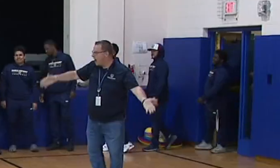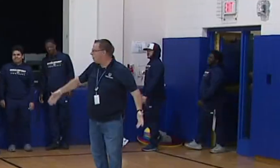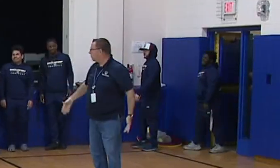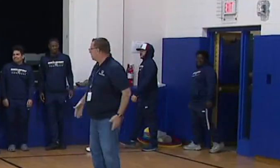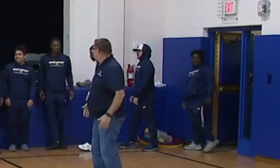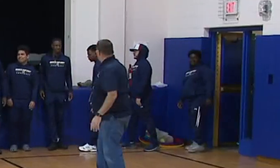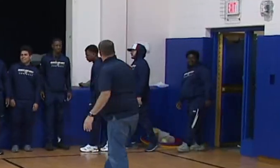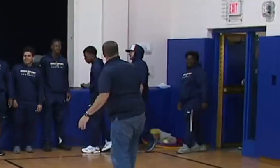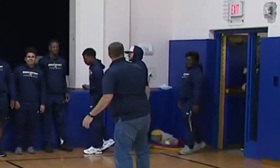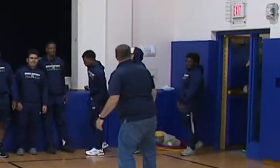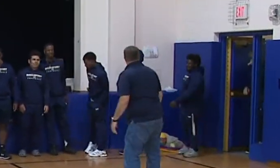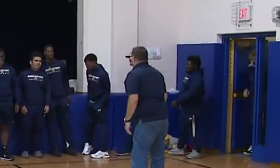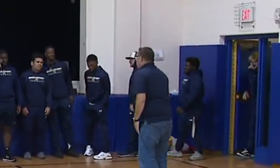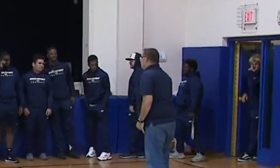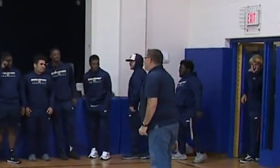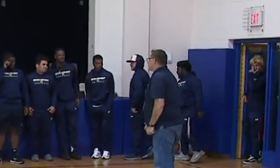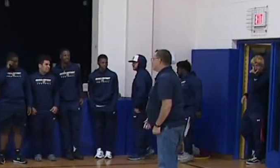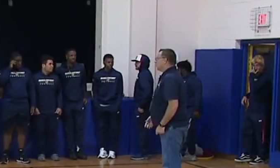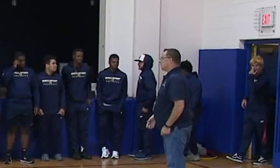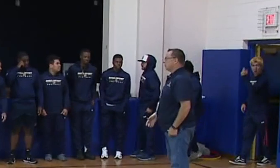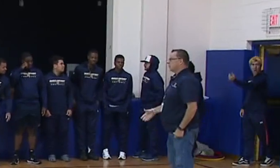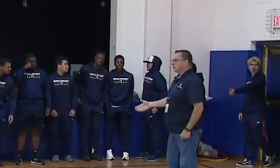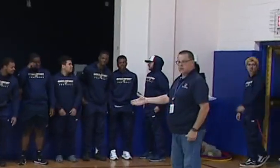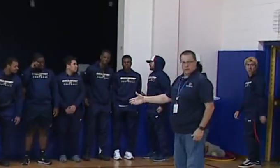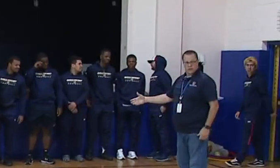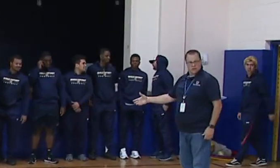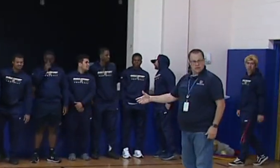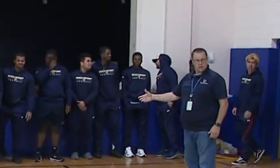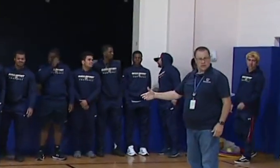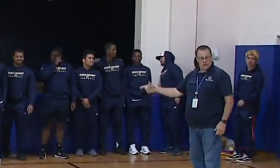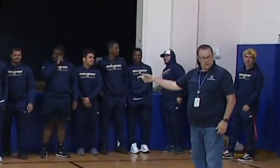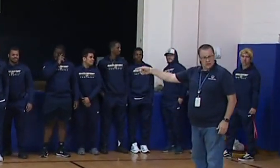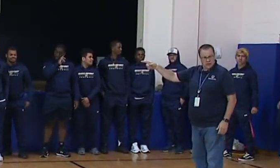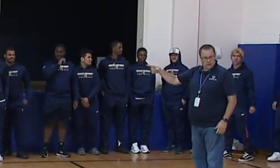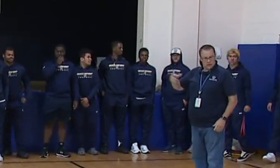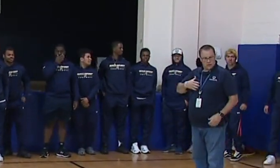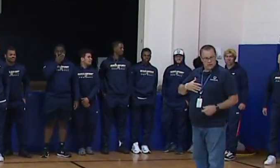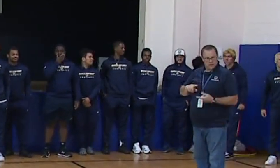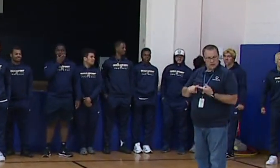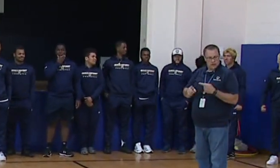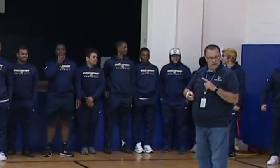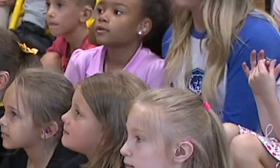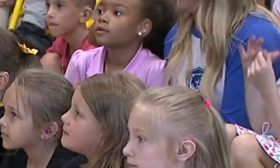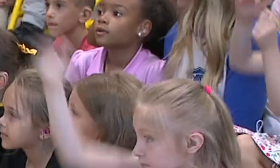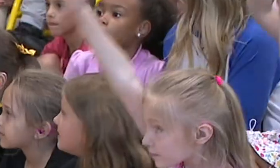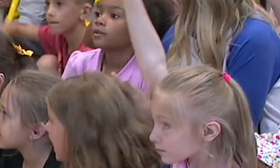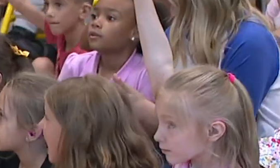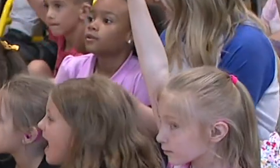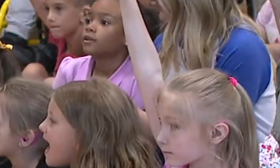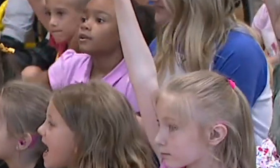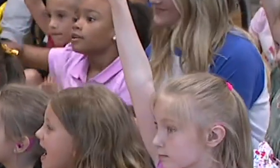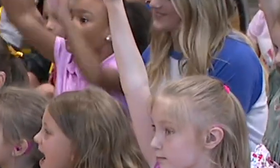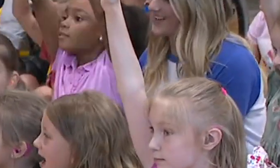The University in Washington DC welcomes students who are deaf or hard of hearing. School officials thought it would be a great